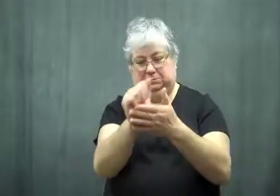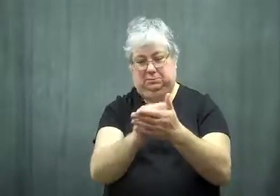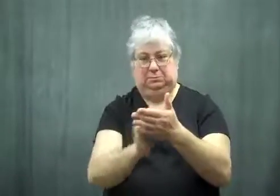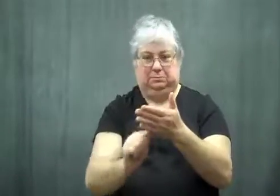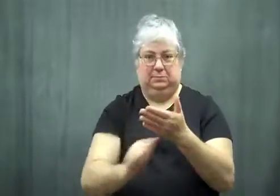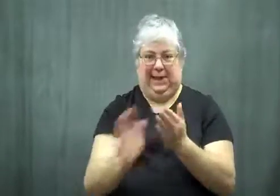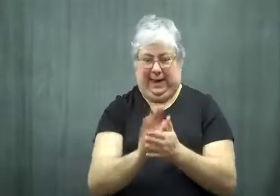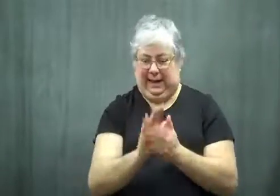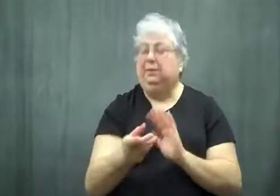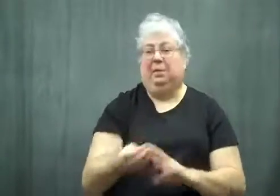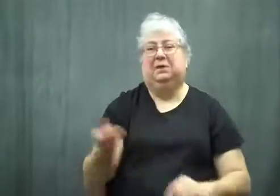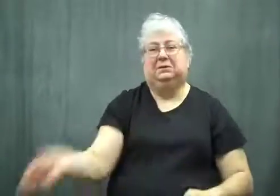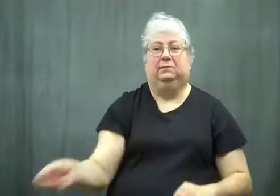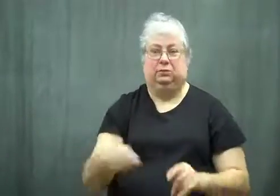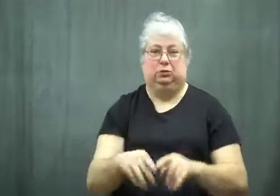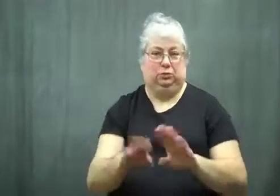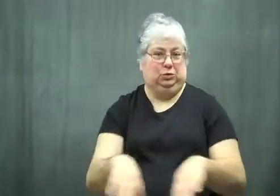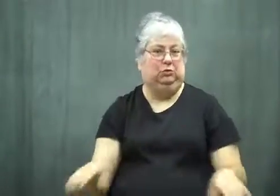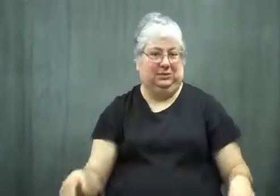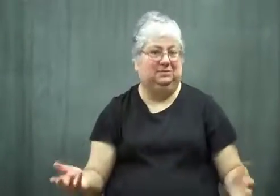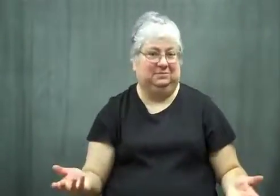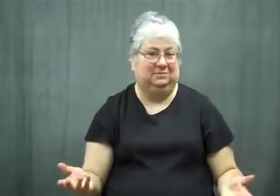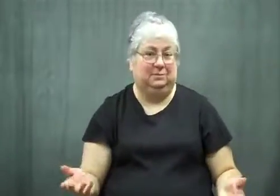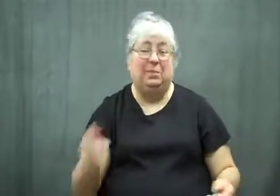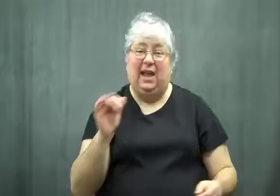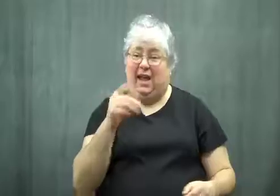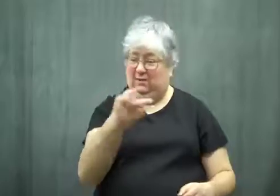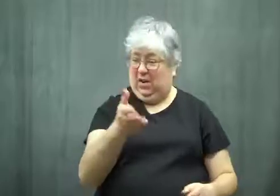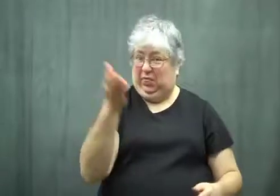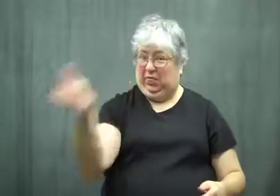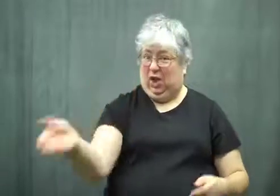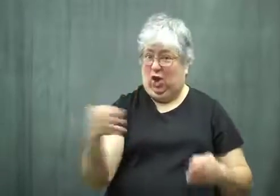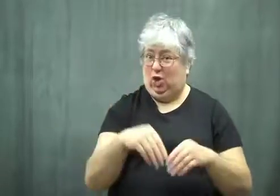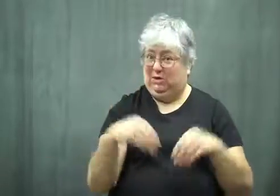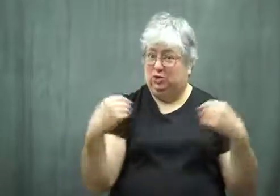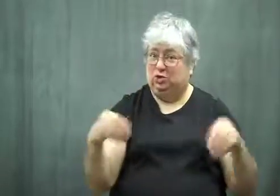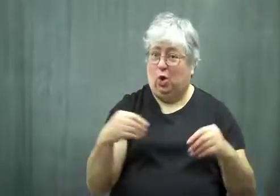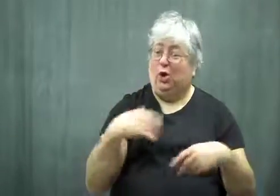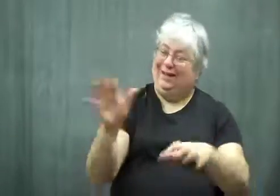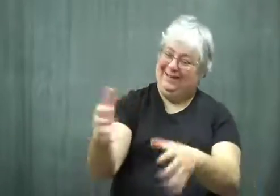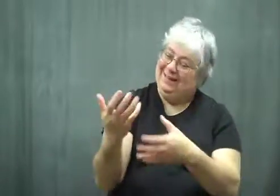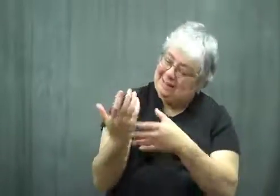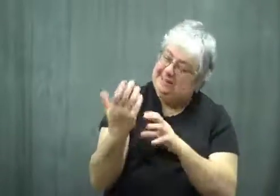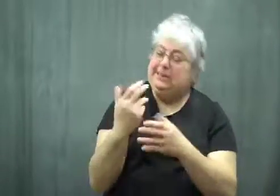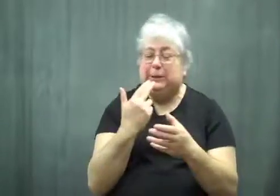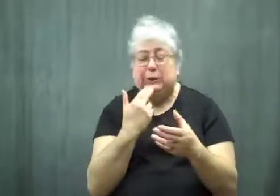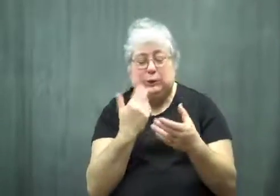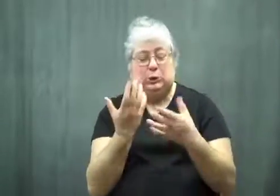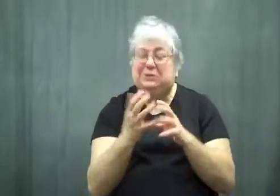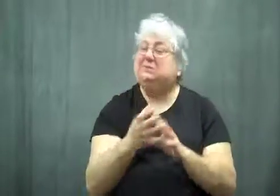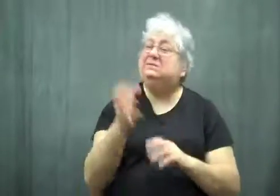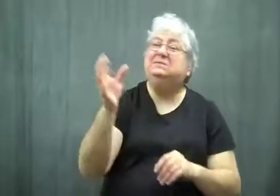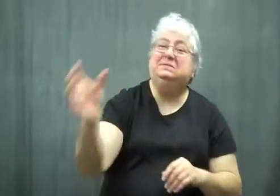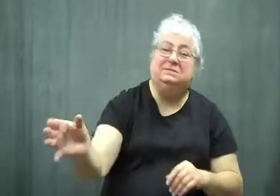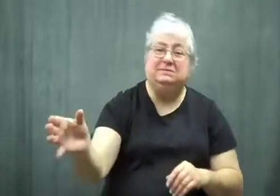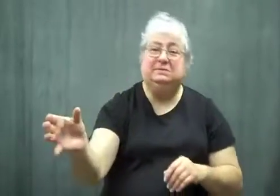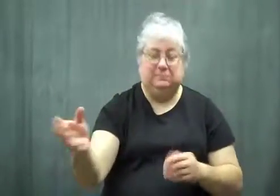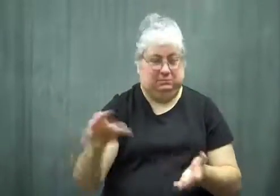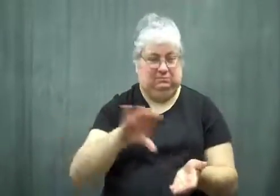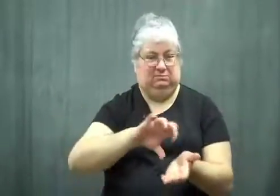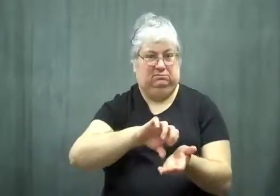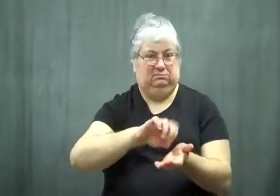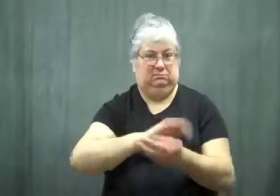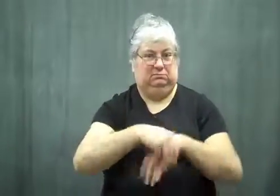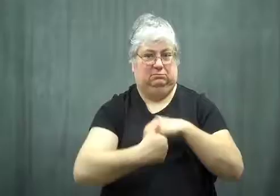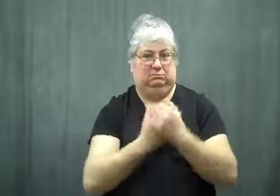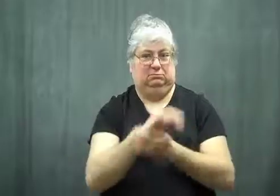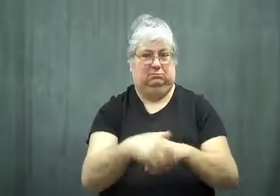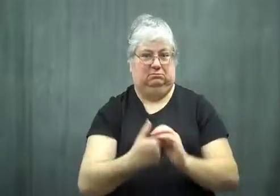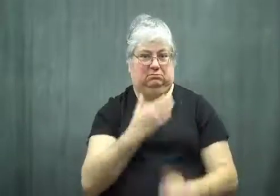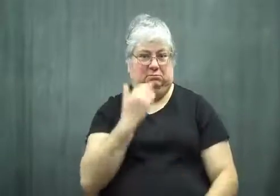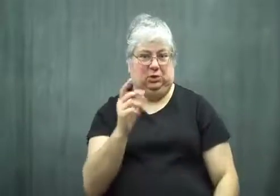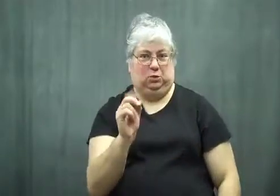Clean it up, then give it to the children.